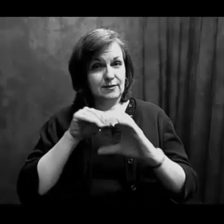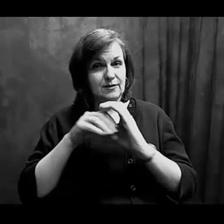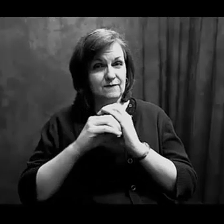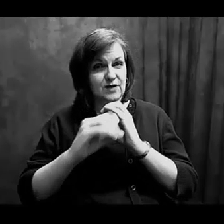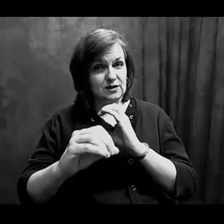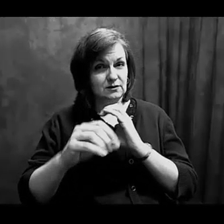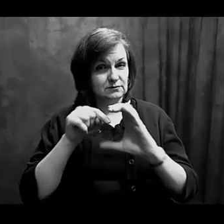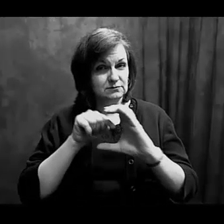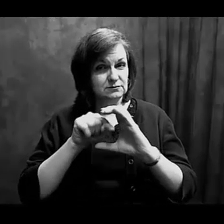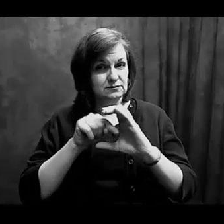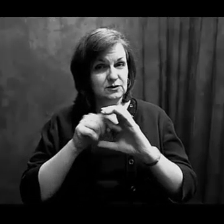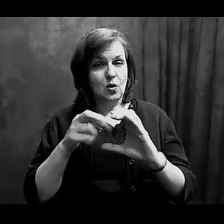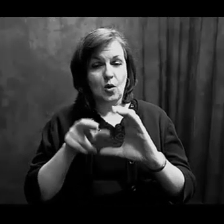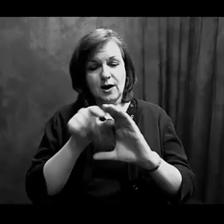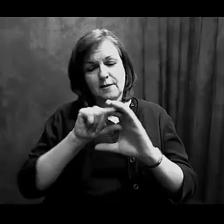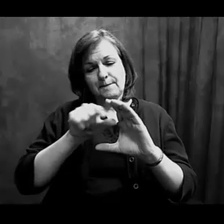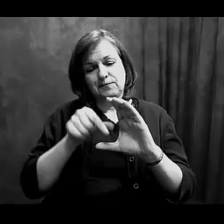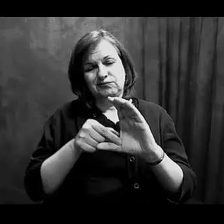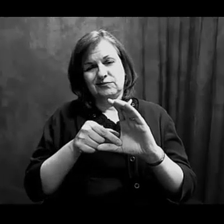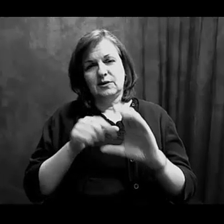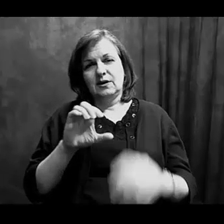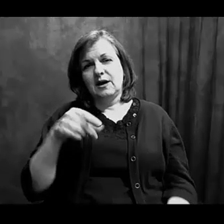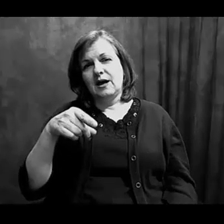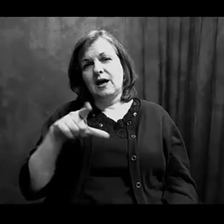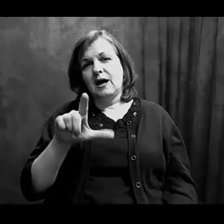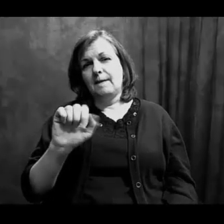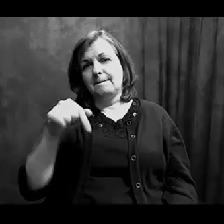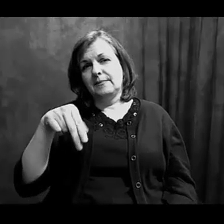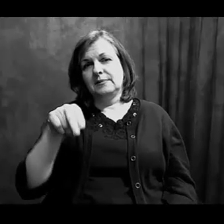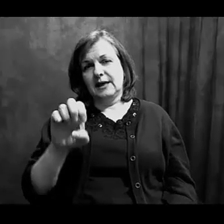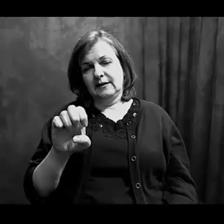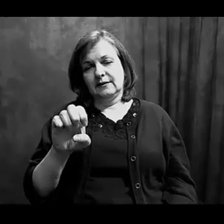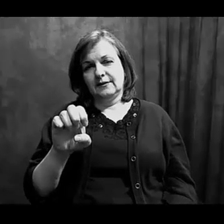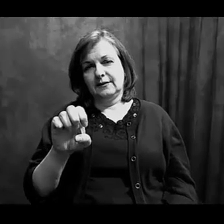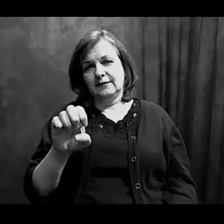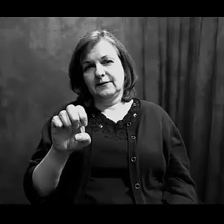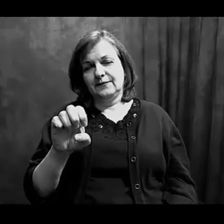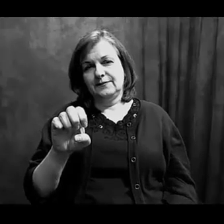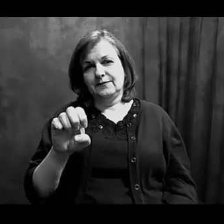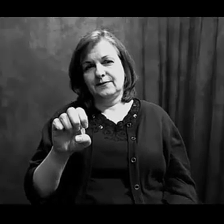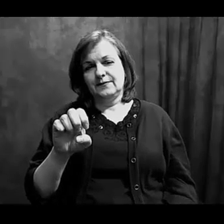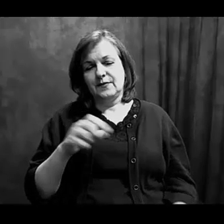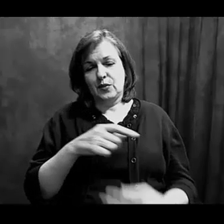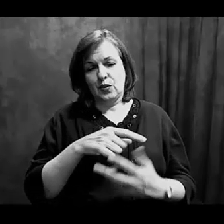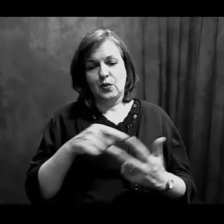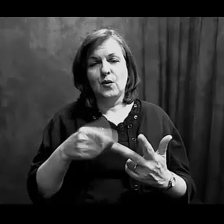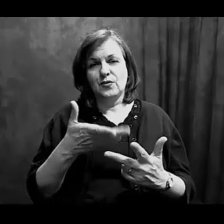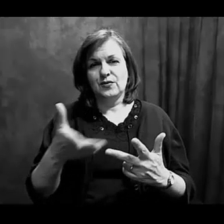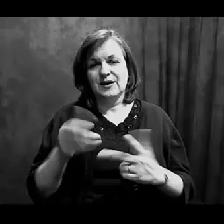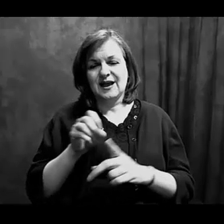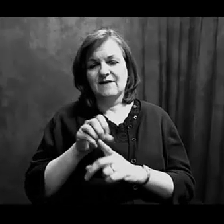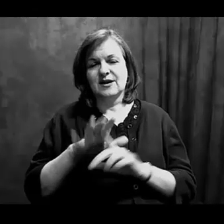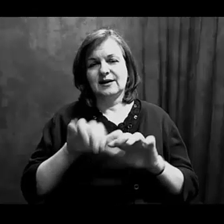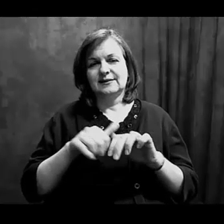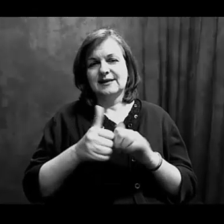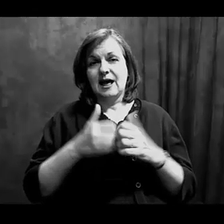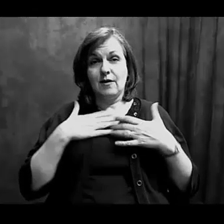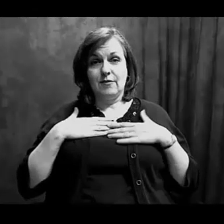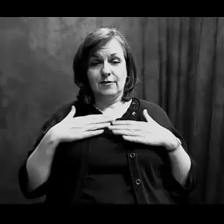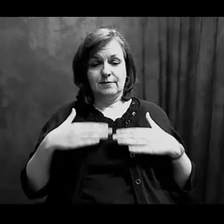or plaque? that's going to affect how your heart responds